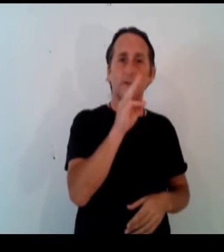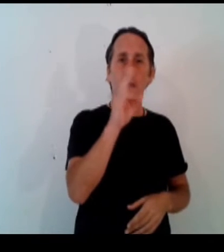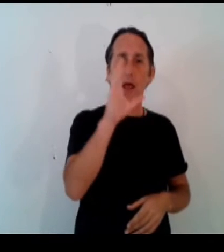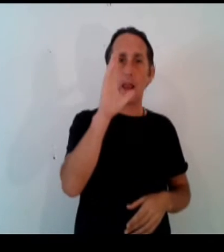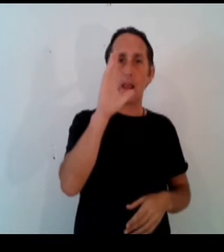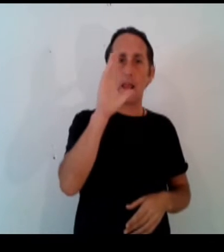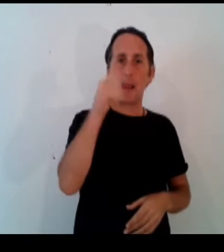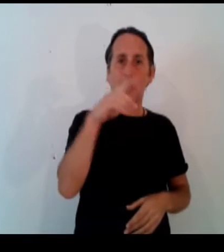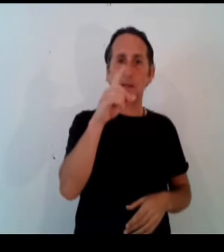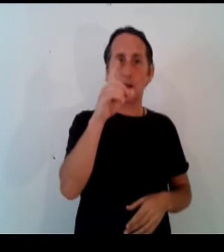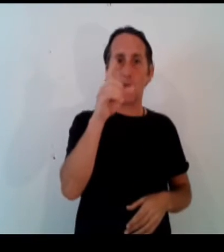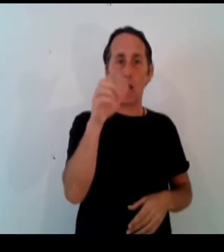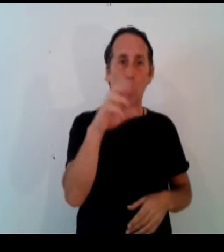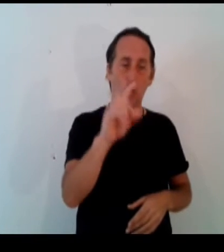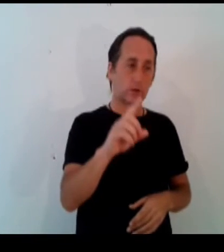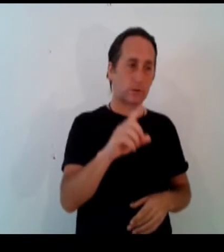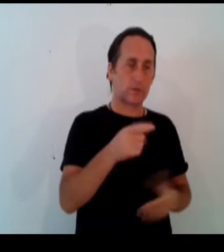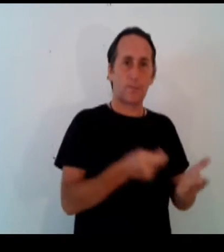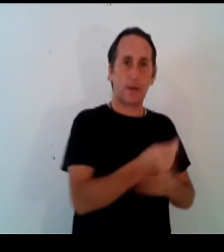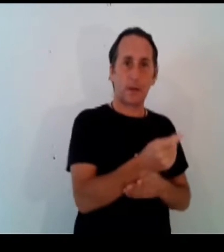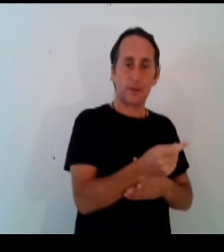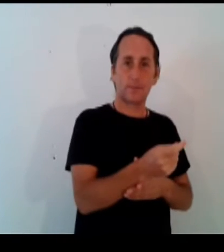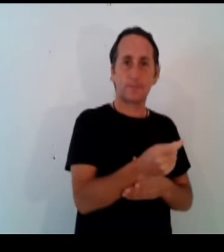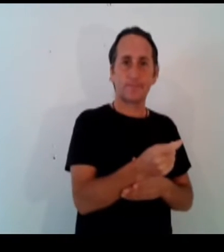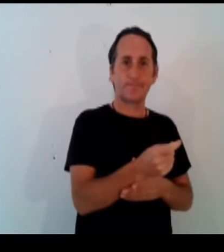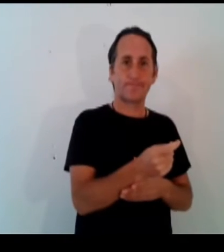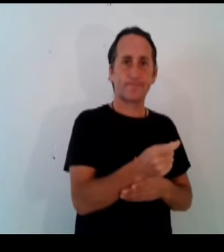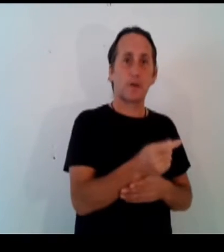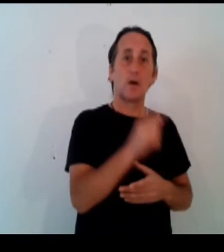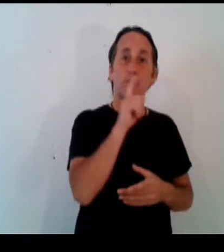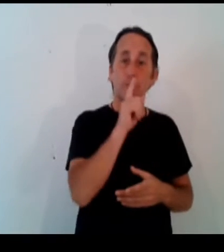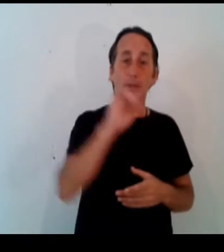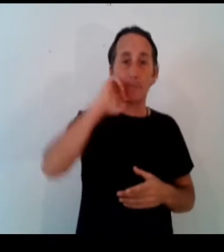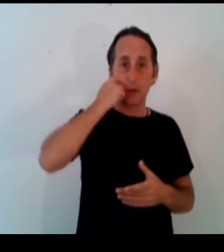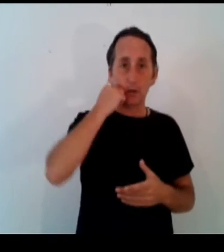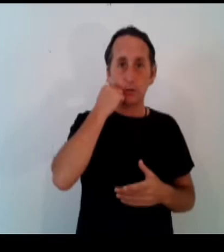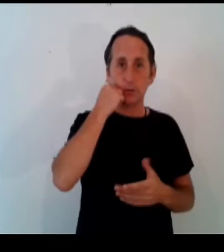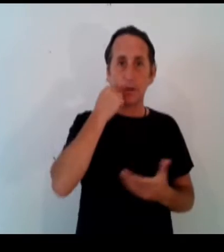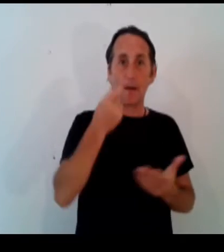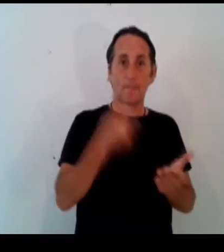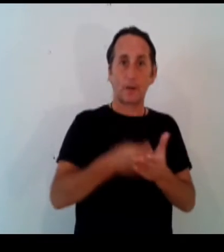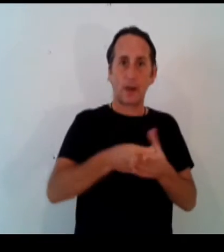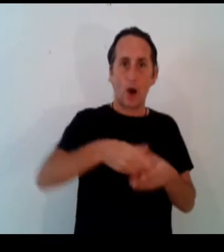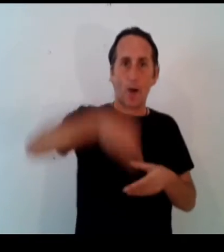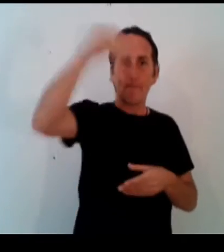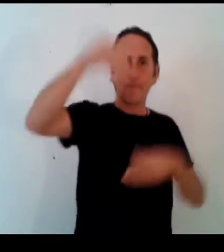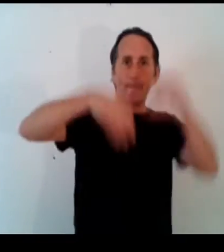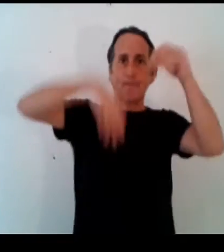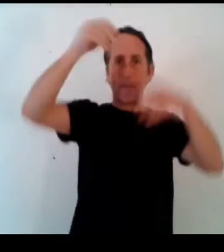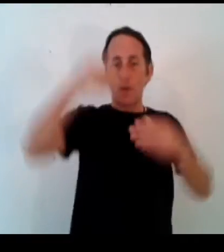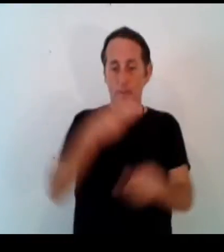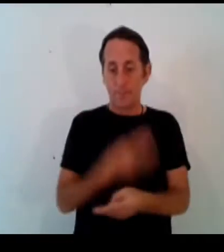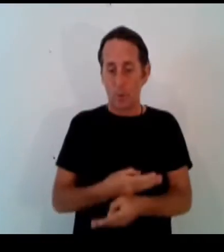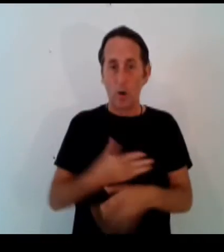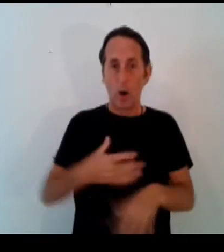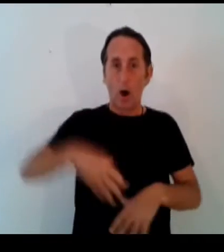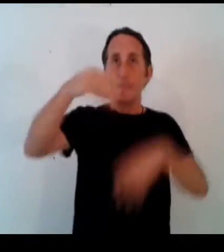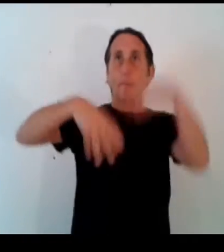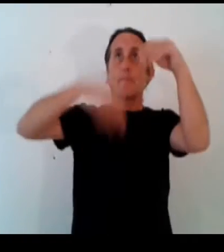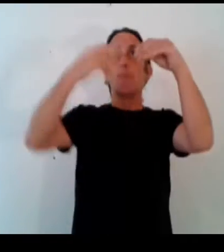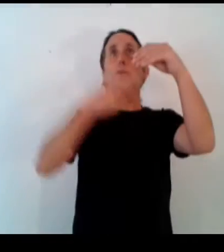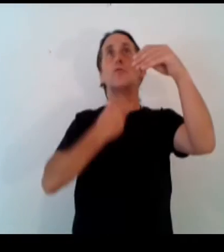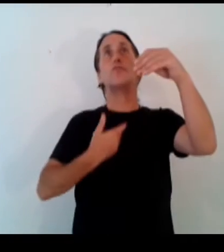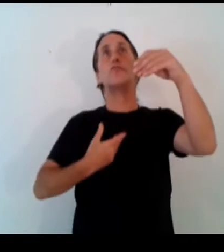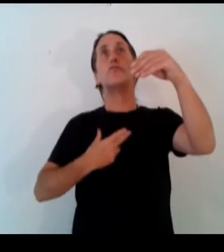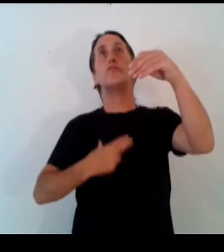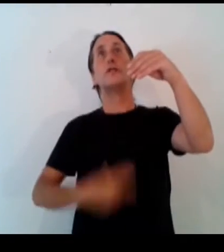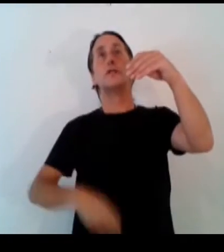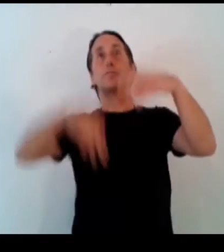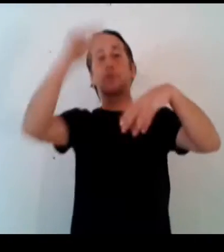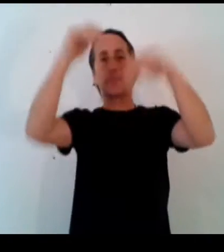But because it's a trickle up effect when you pay that landlord is probably paying a mortgage back to the bank